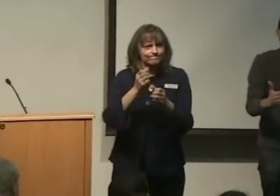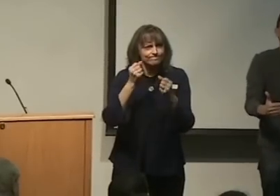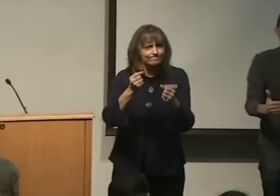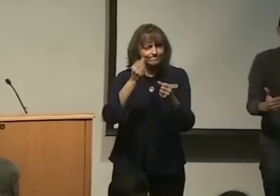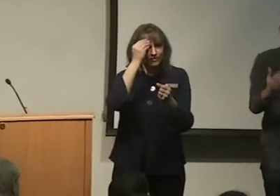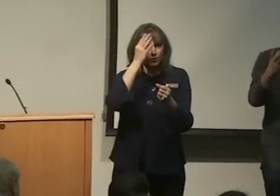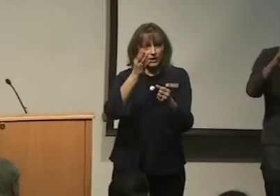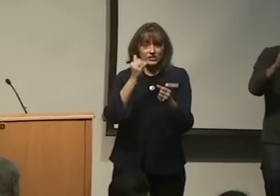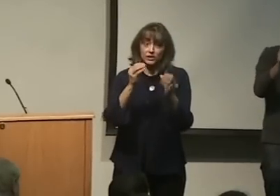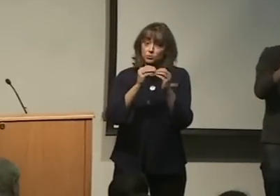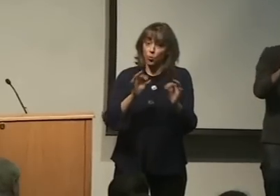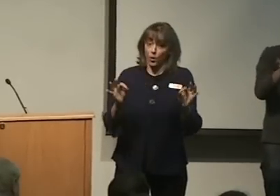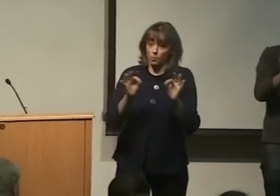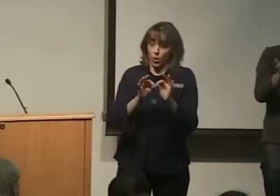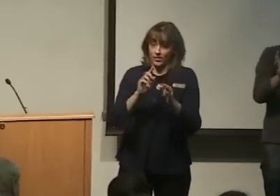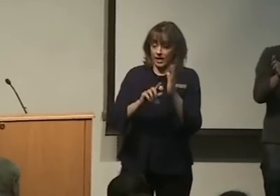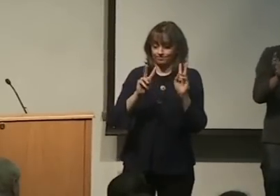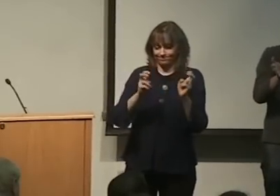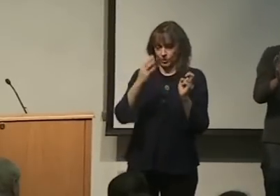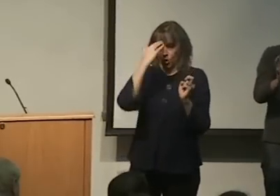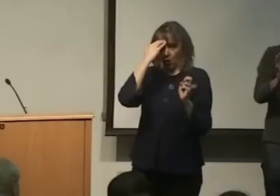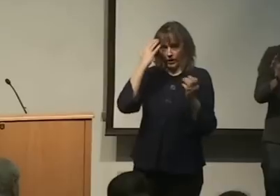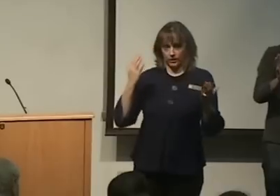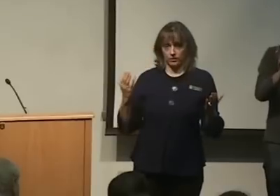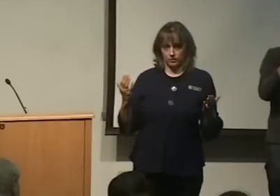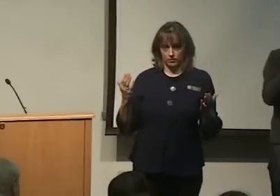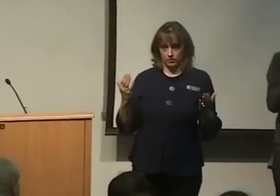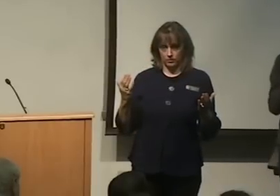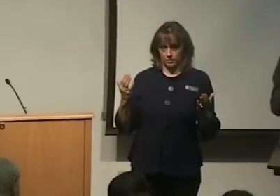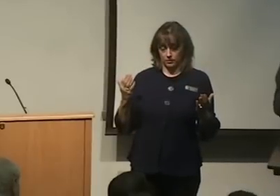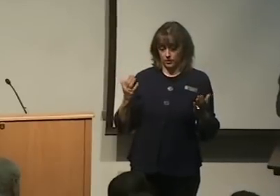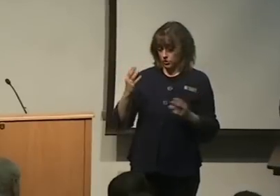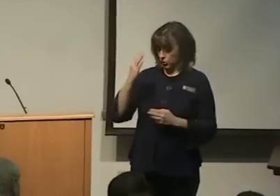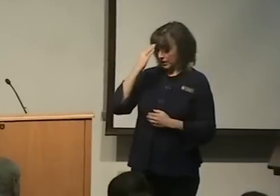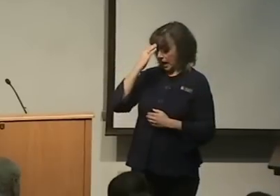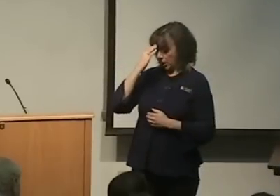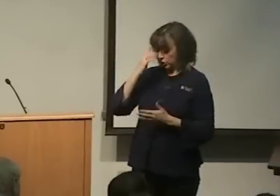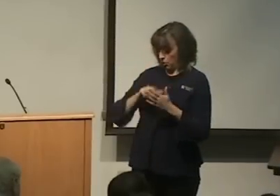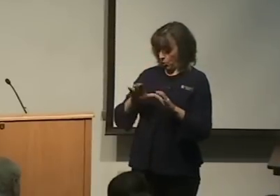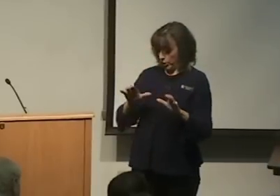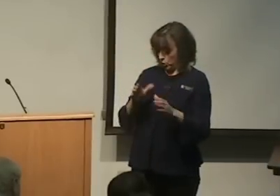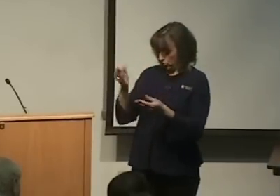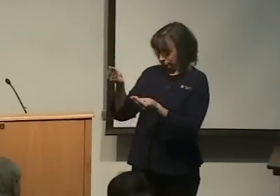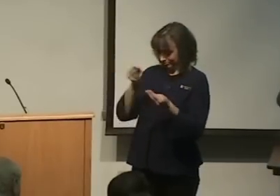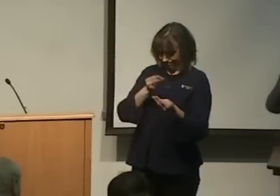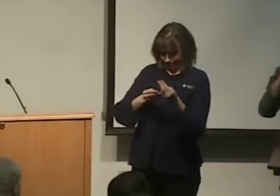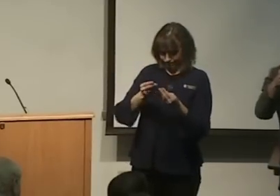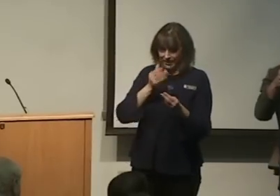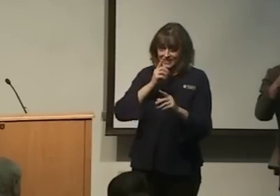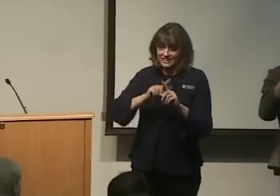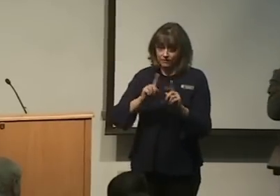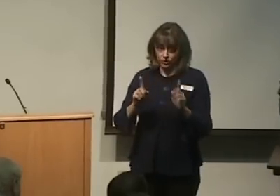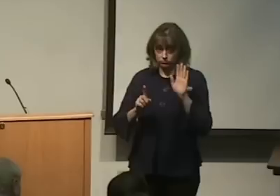So the way that we interact with knowledge is different. I'll give you two examples. So one is when I go to the doctor, when I used to go